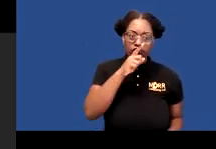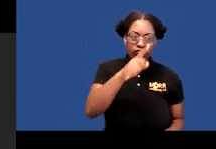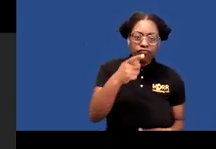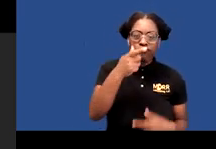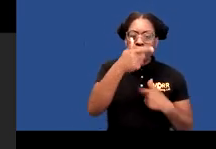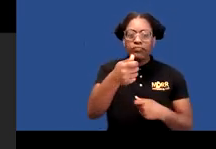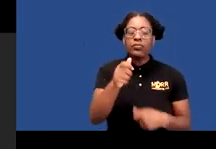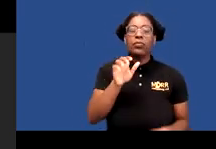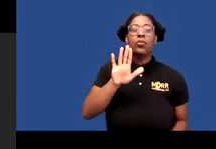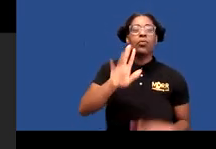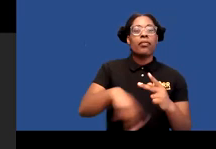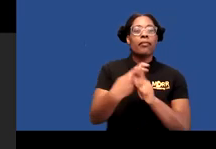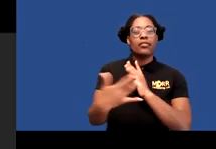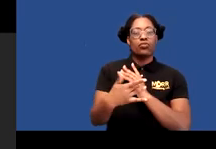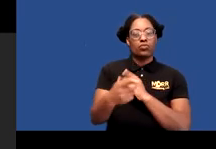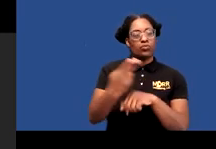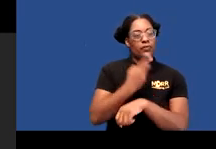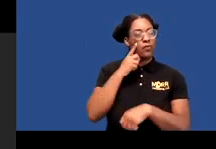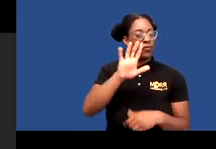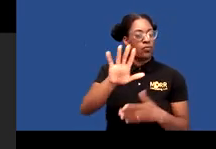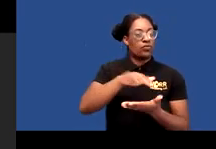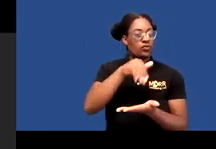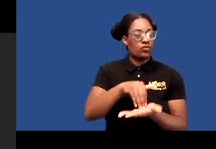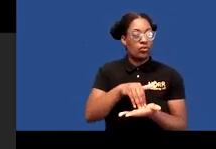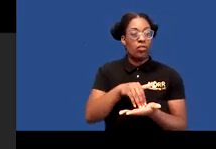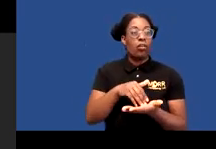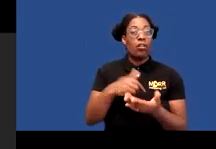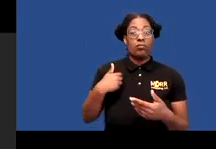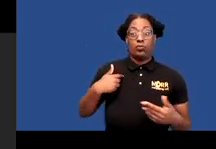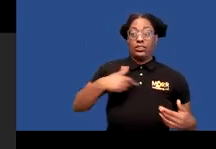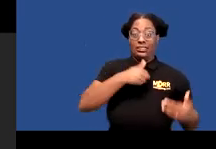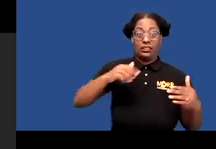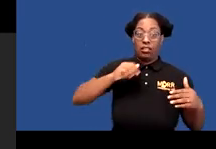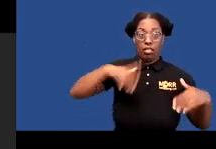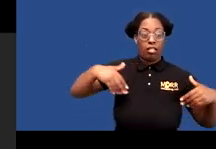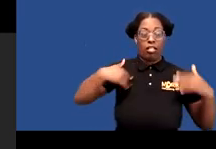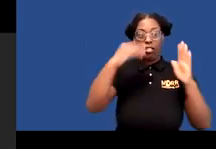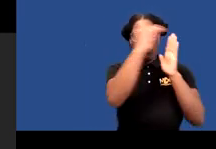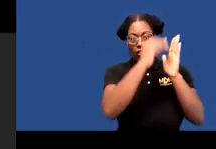that you're using for your center that are not captured by Question 2.